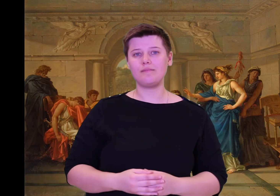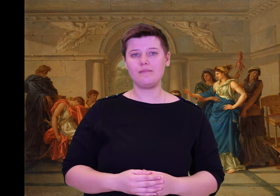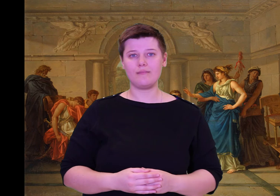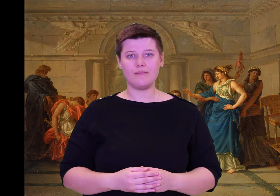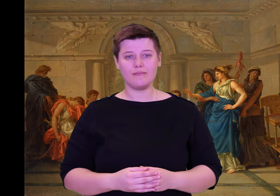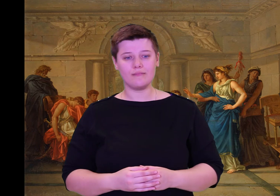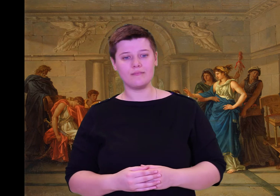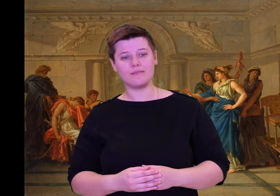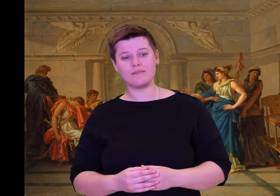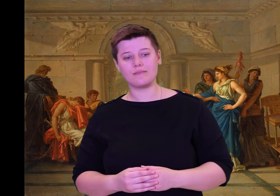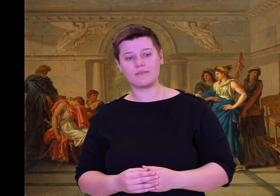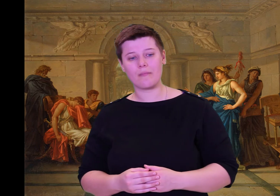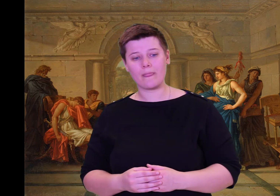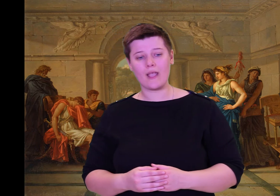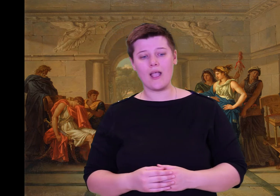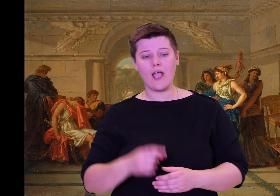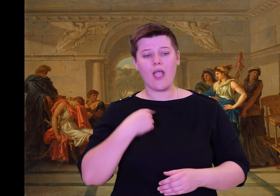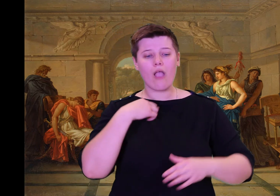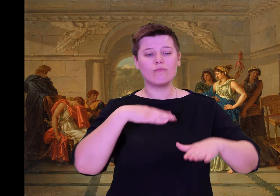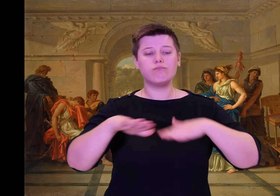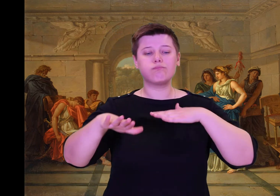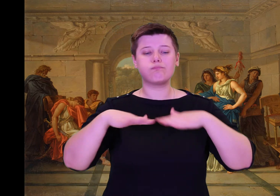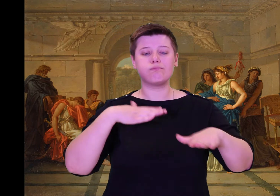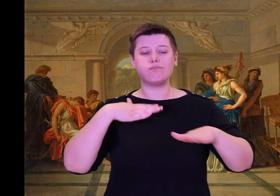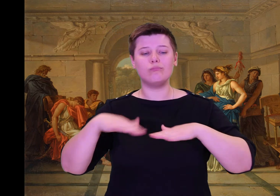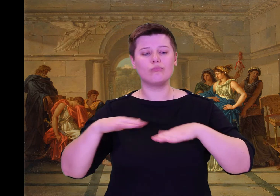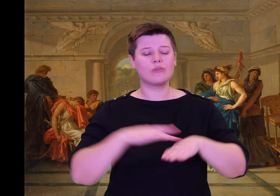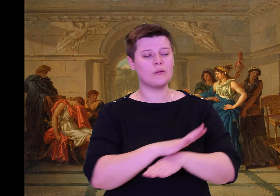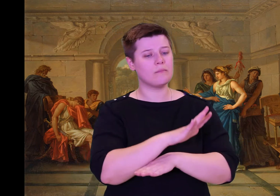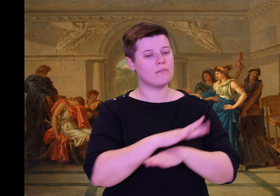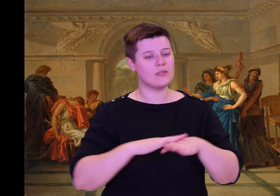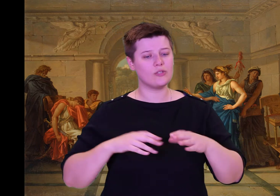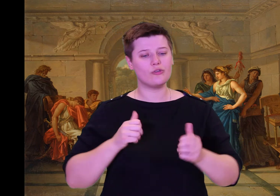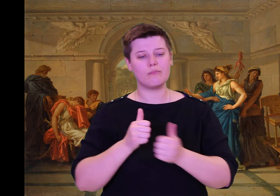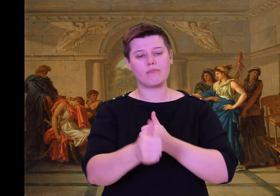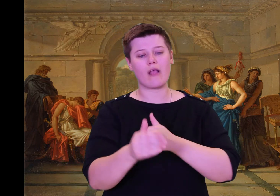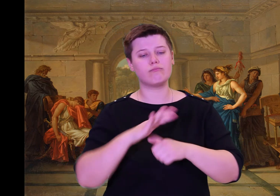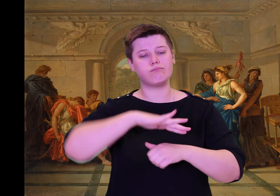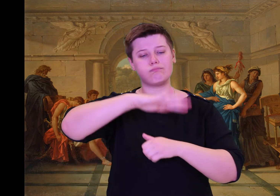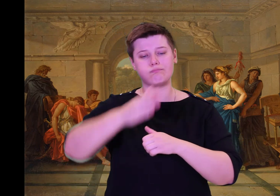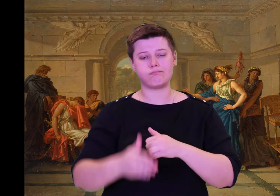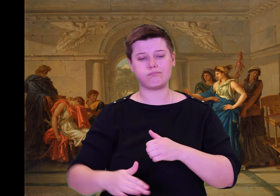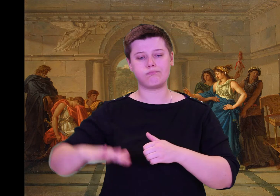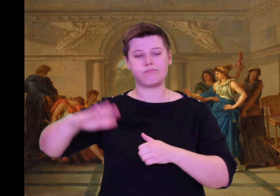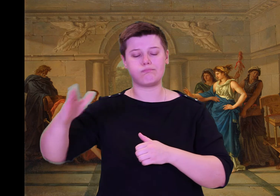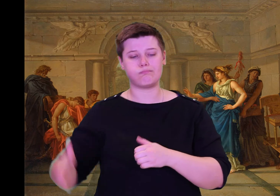of Egypt named Pharos. If a clear wind blows your ship, it takes all day to